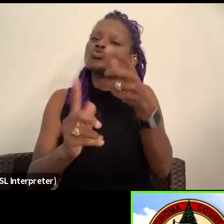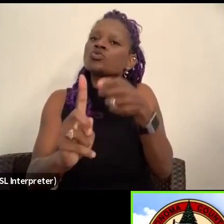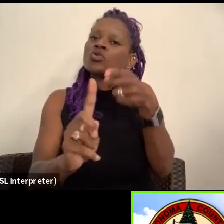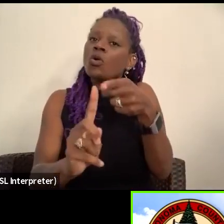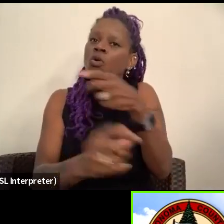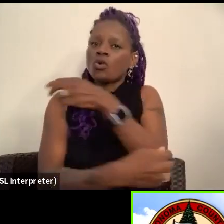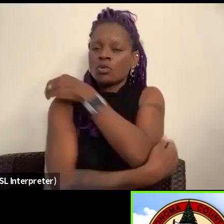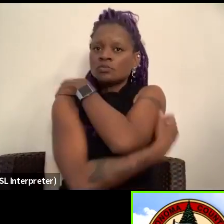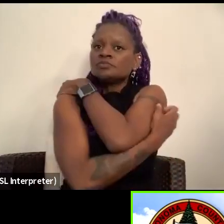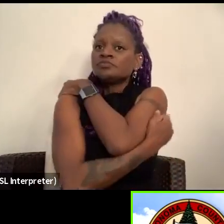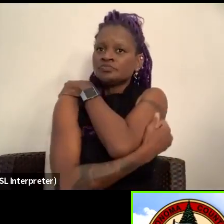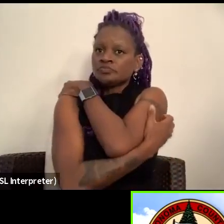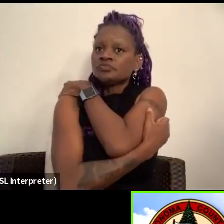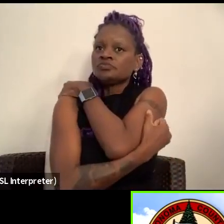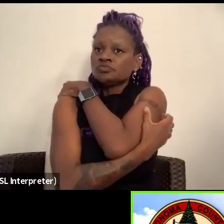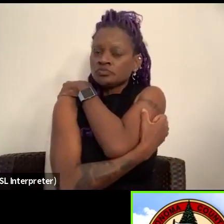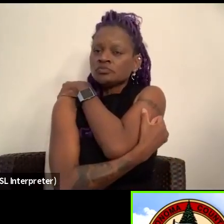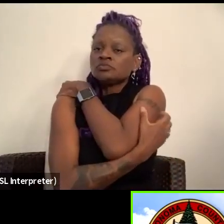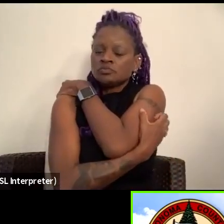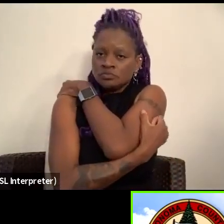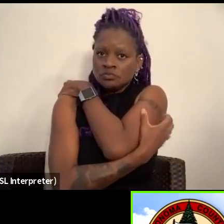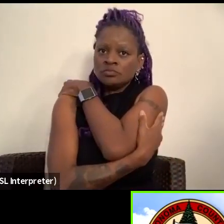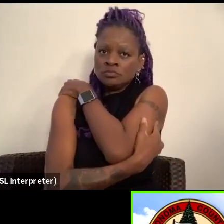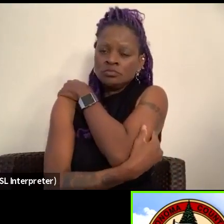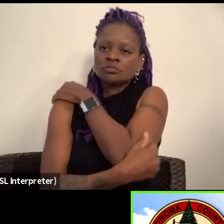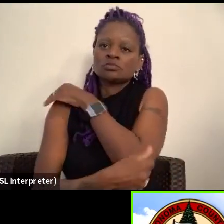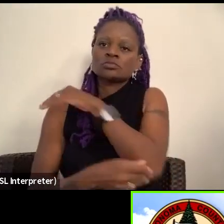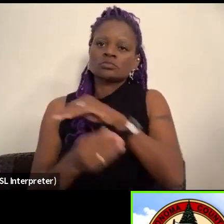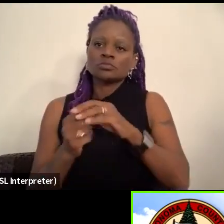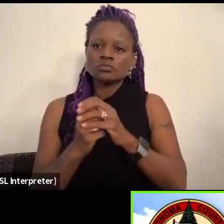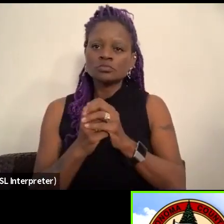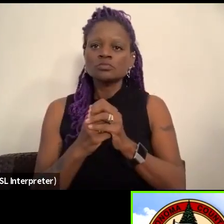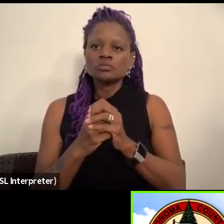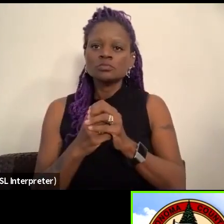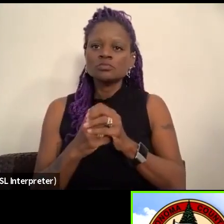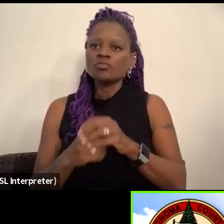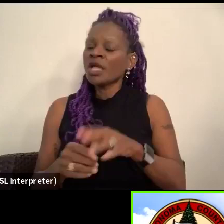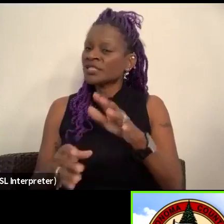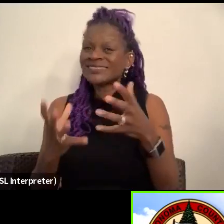willing people, willing arms and the need at work that it's going to be.